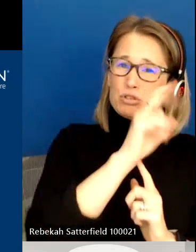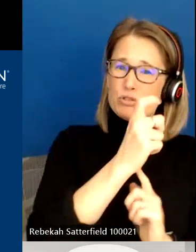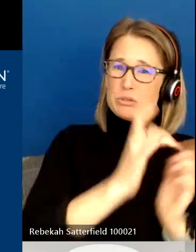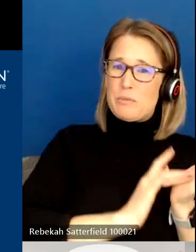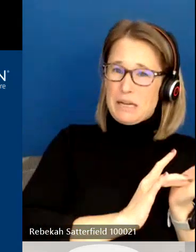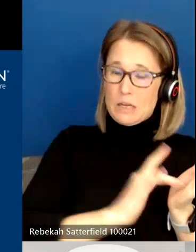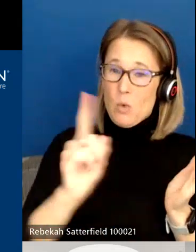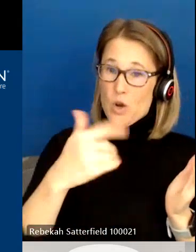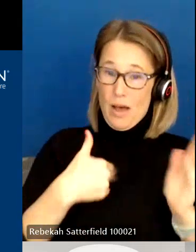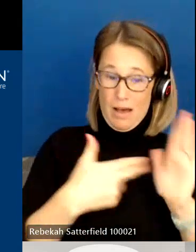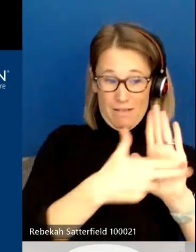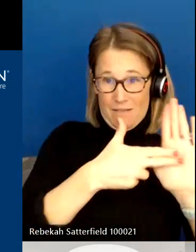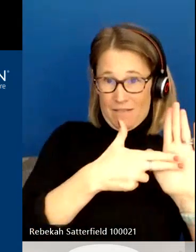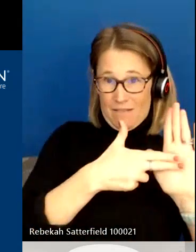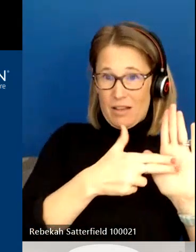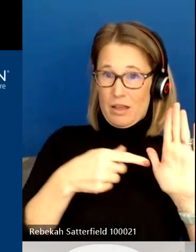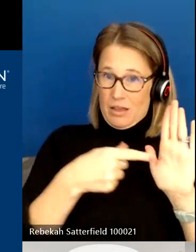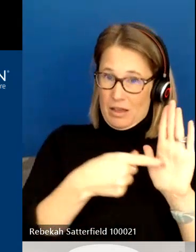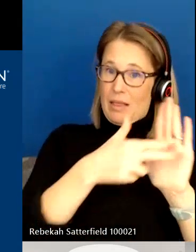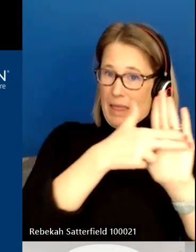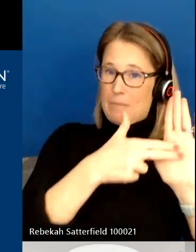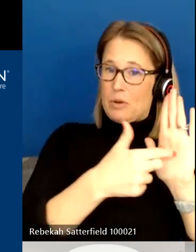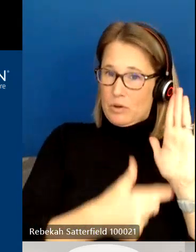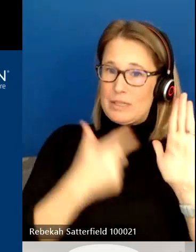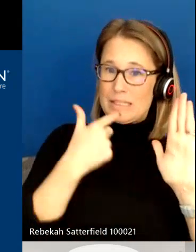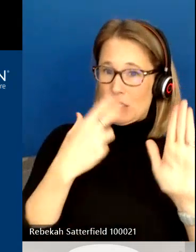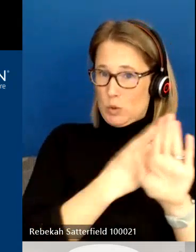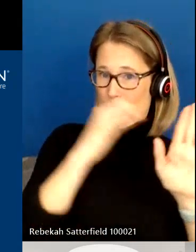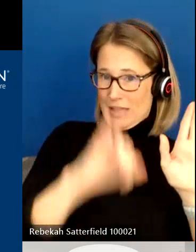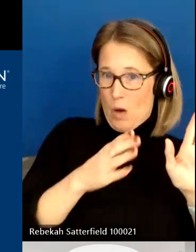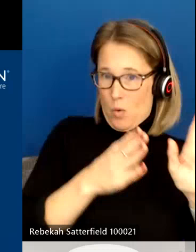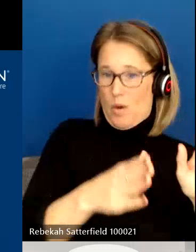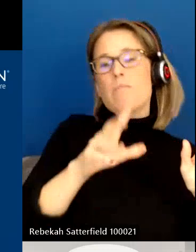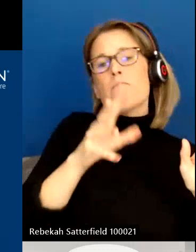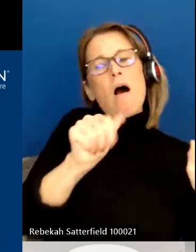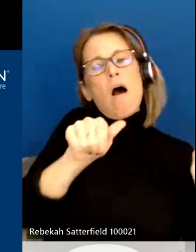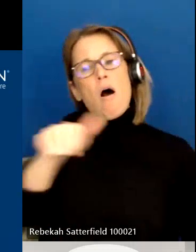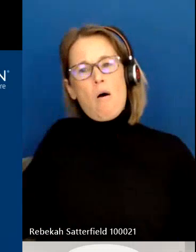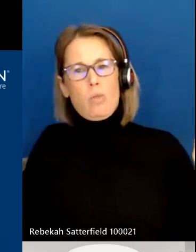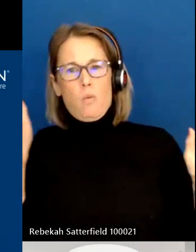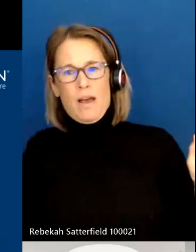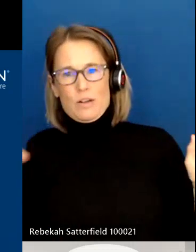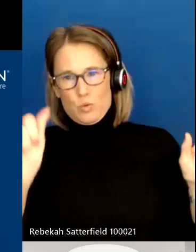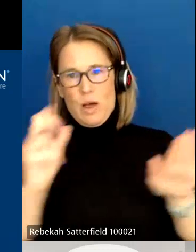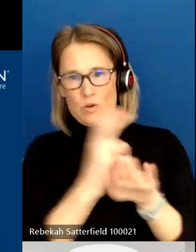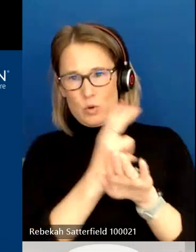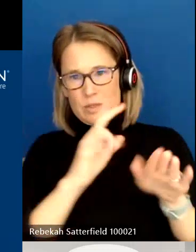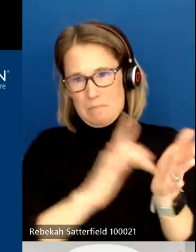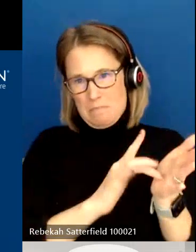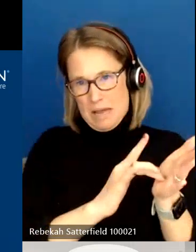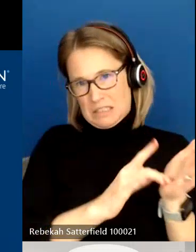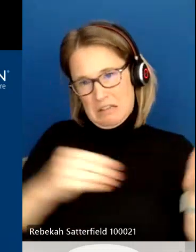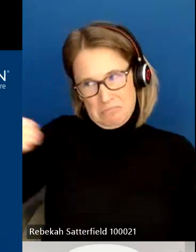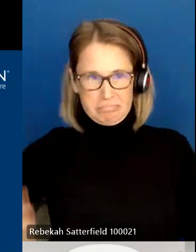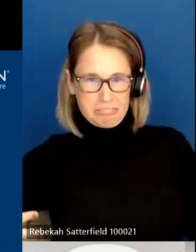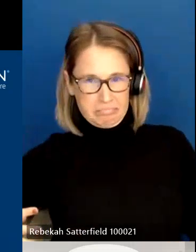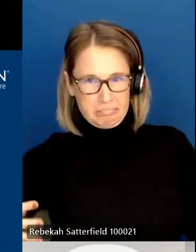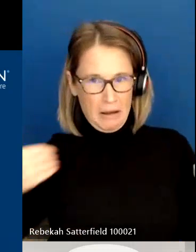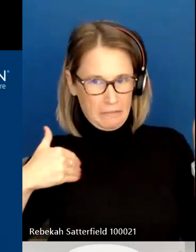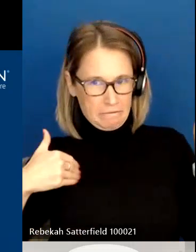uses and the off label uses and and things like that so A Hospital health system should at least